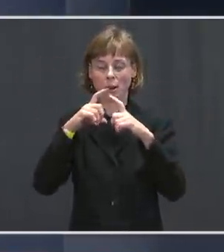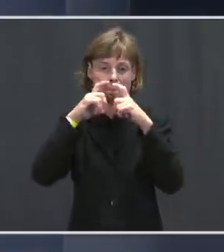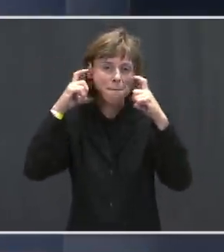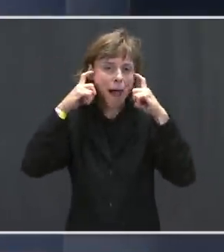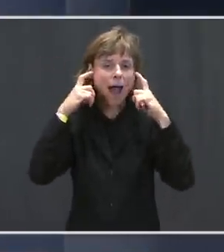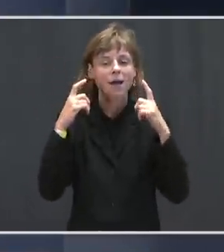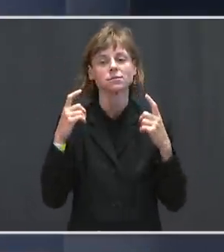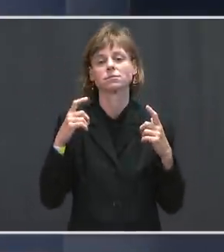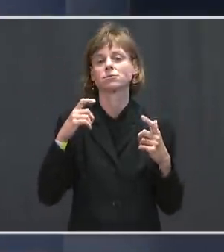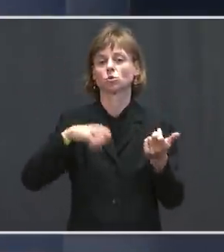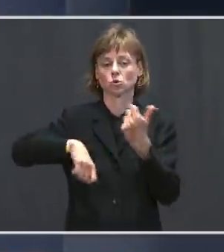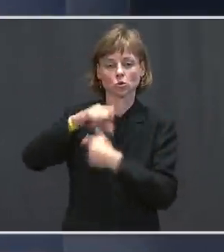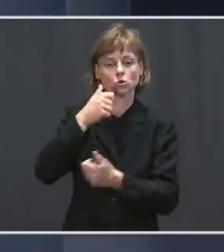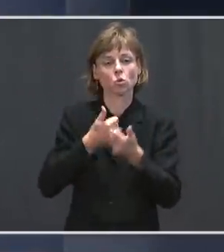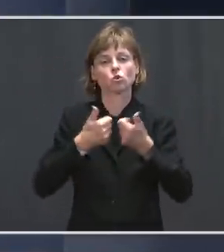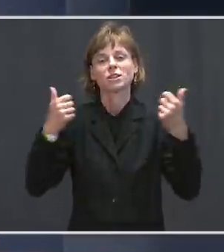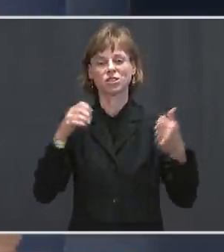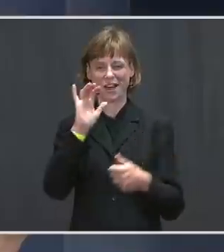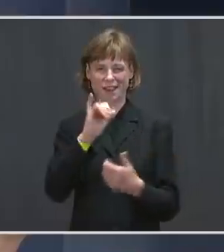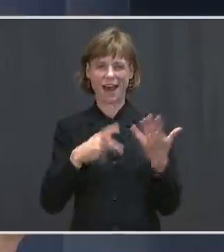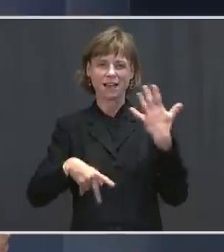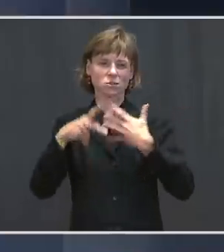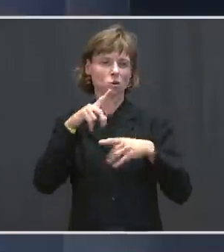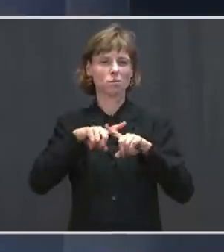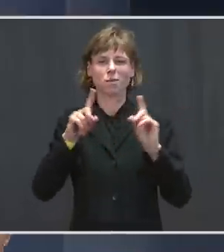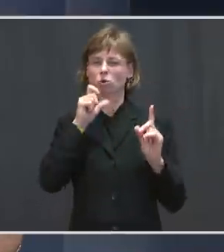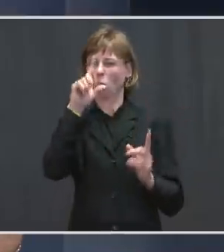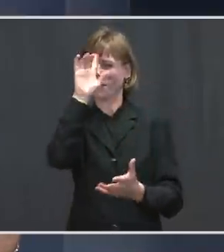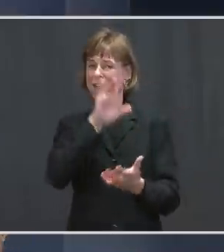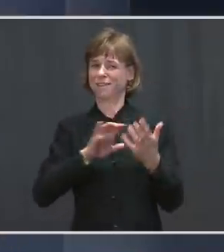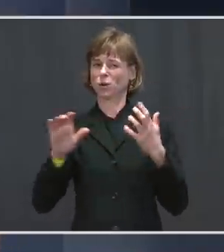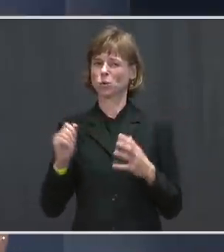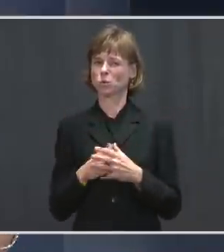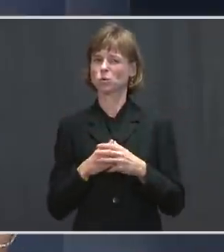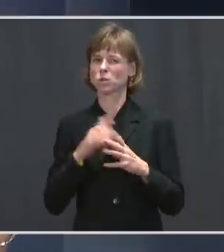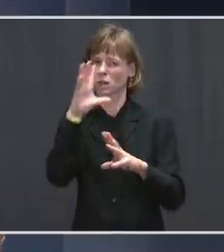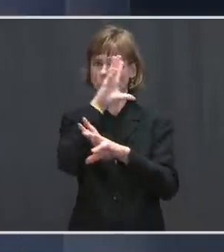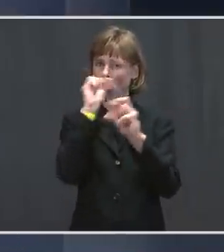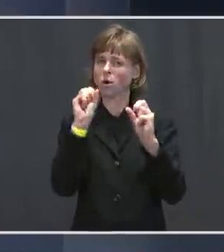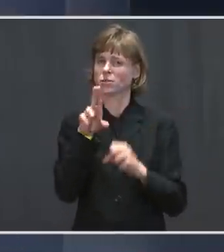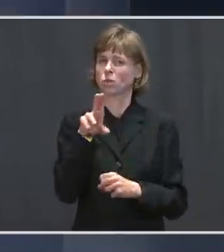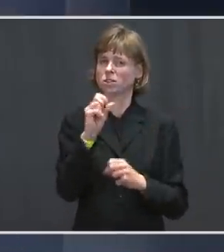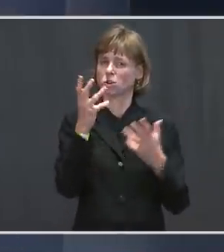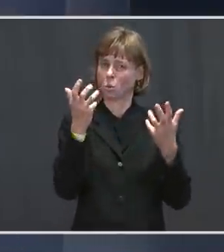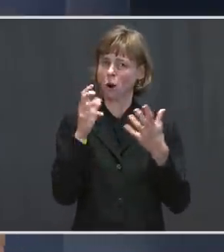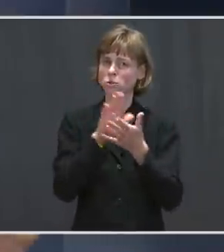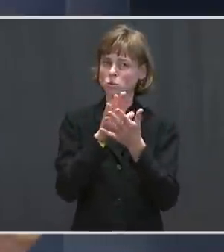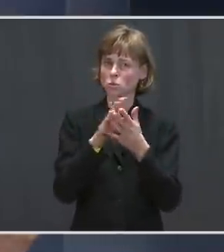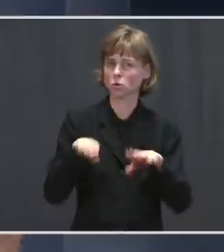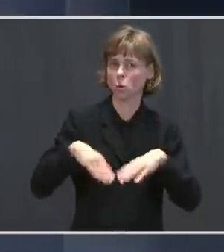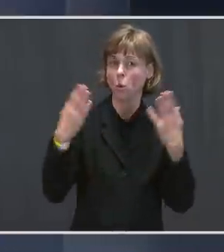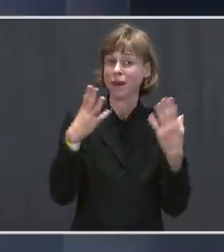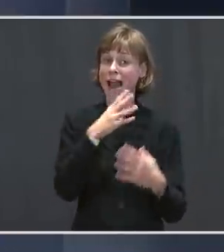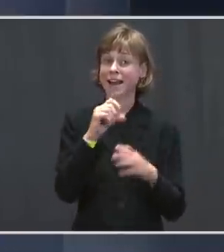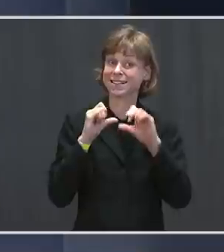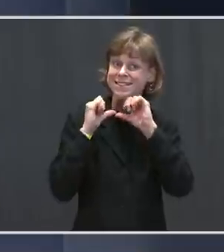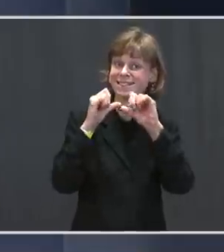And that's his priority. But there should be no confusion. The President of the United States wants schools to open, he wants them to stay open. And that is key too.